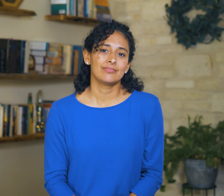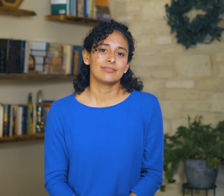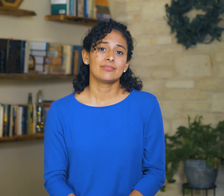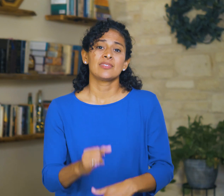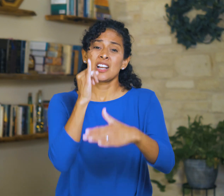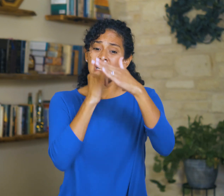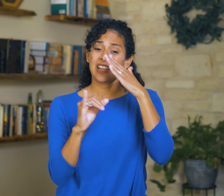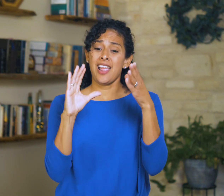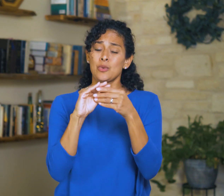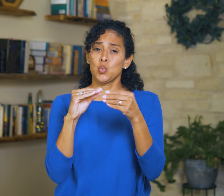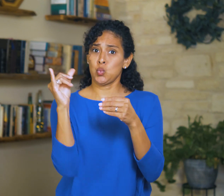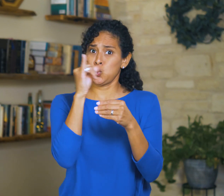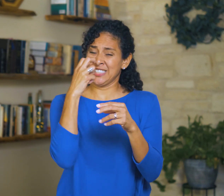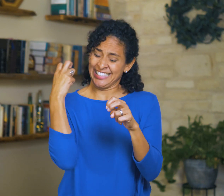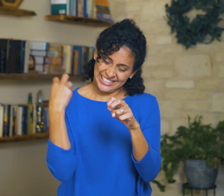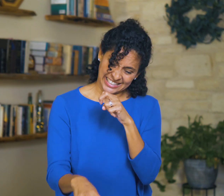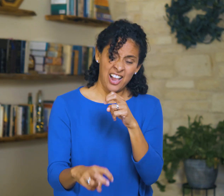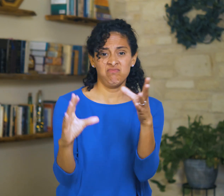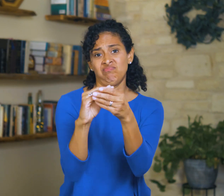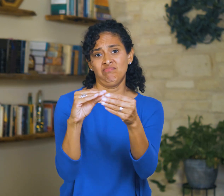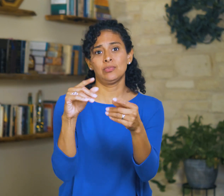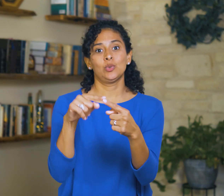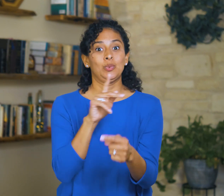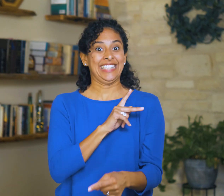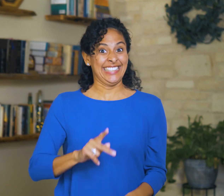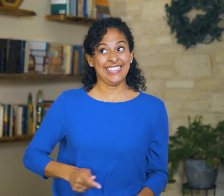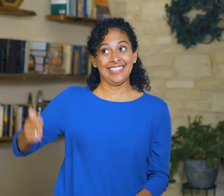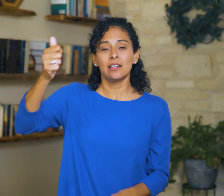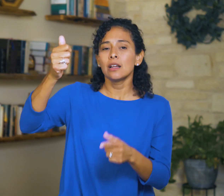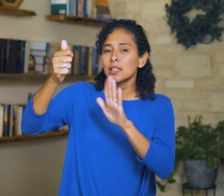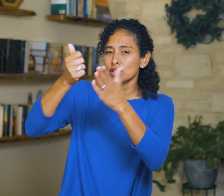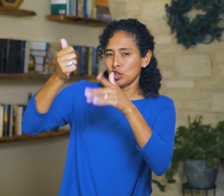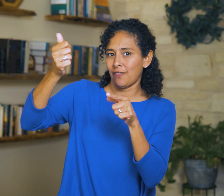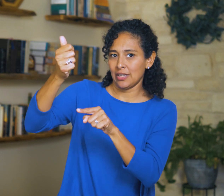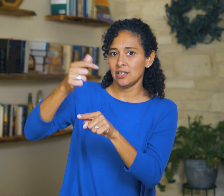Isaiah also has harsh words for the king’s servant,